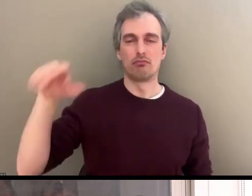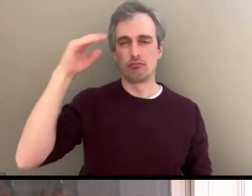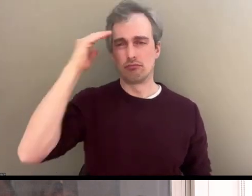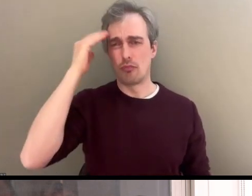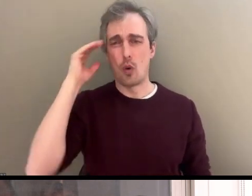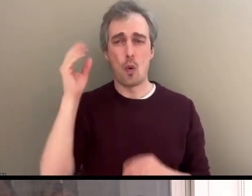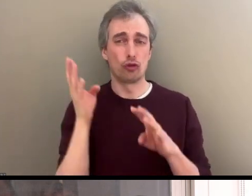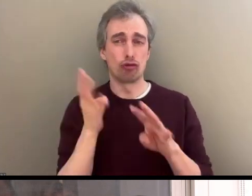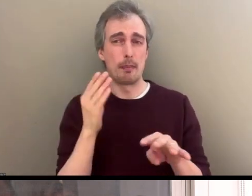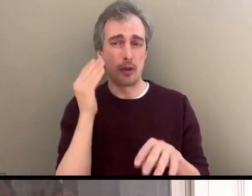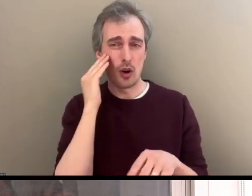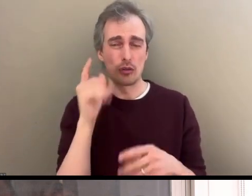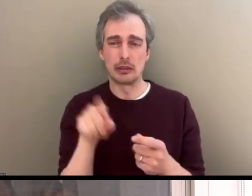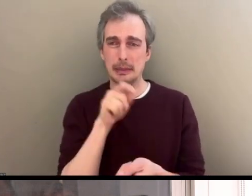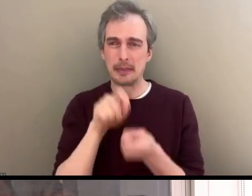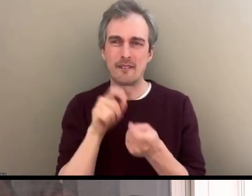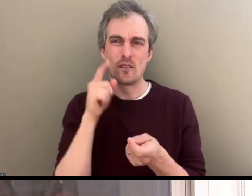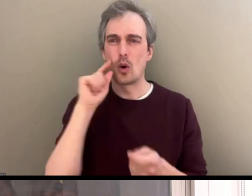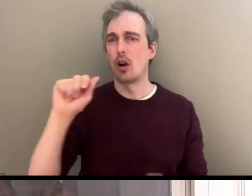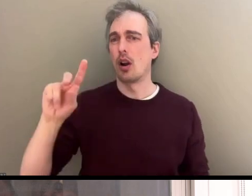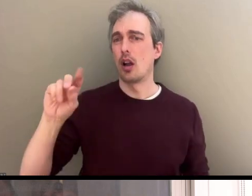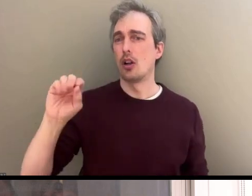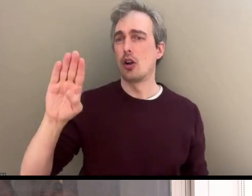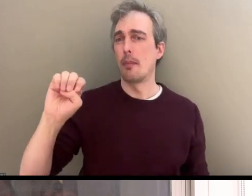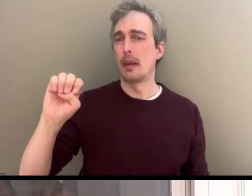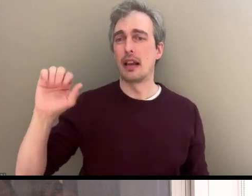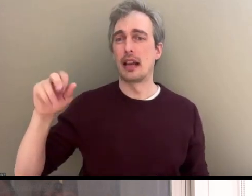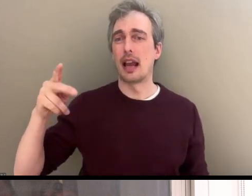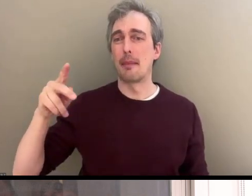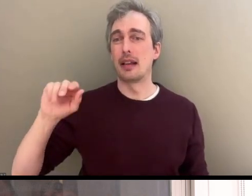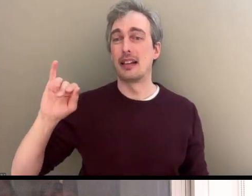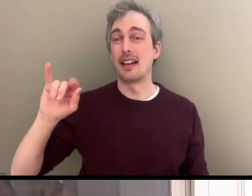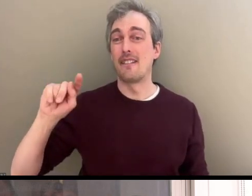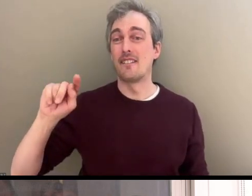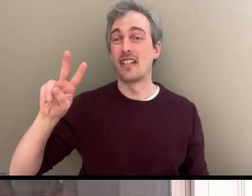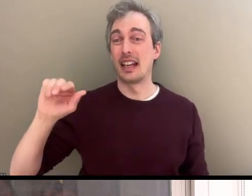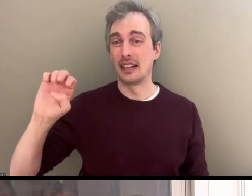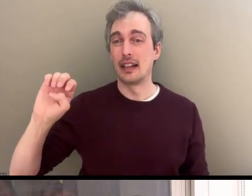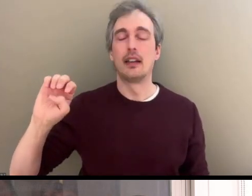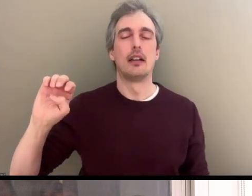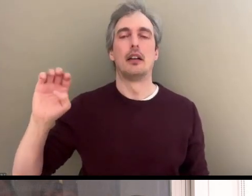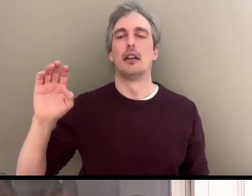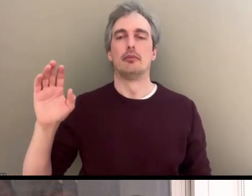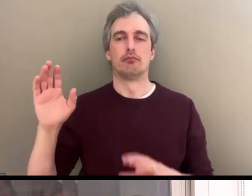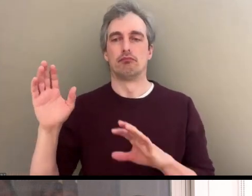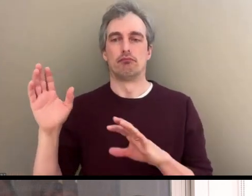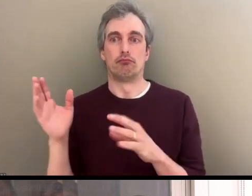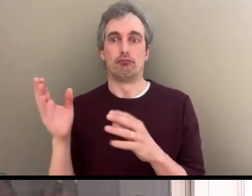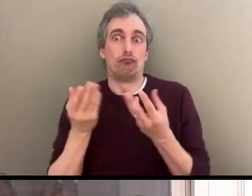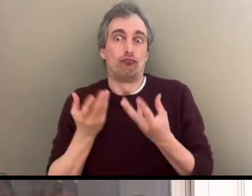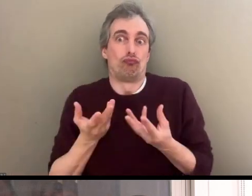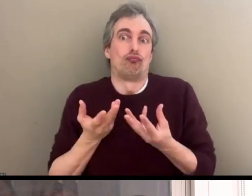specific for Adobe Captivate, feel free to chime in or we can route an answer through